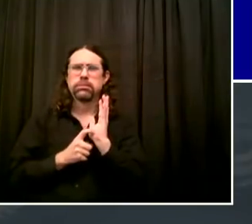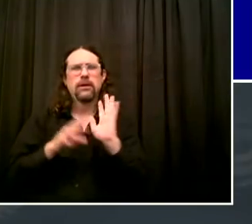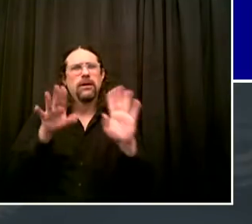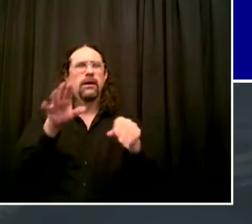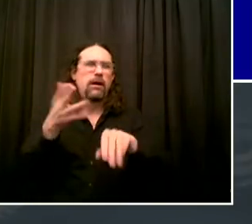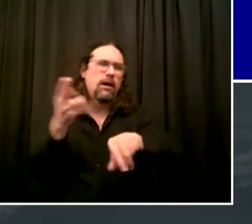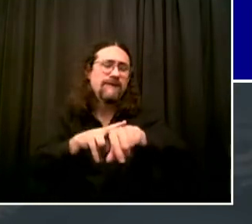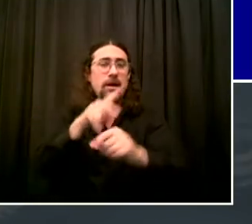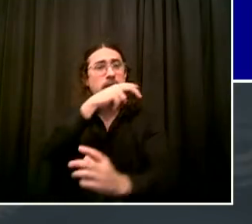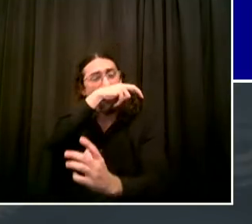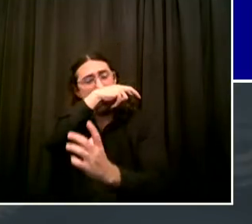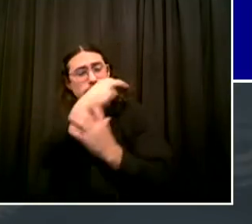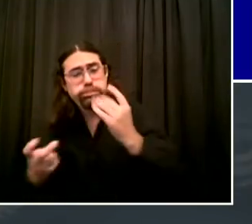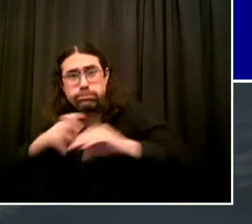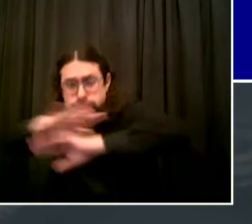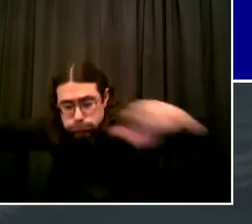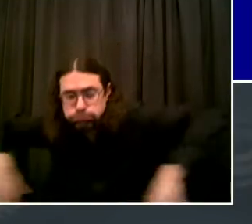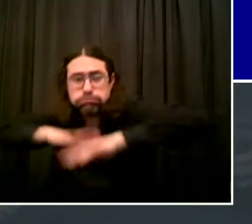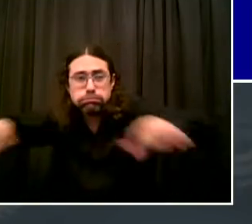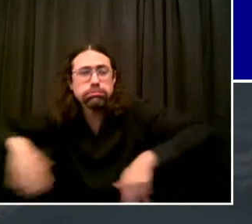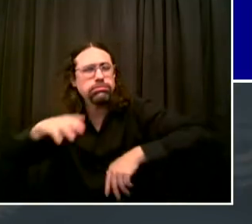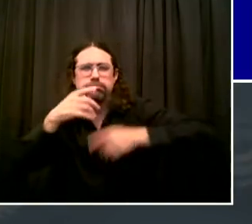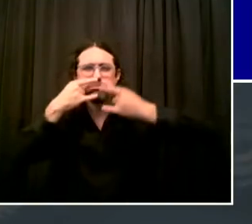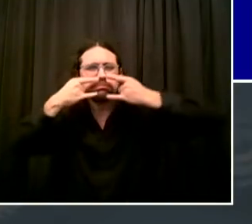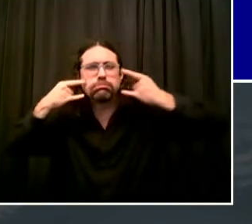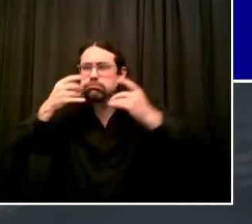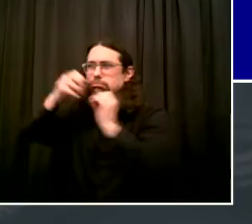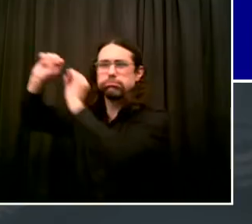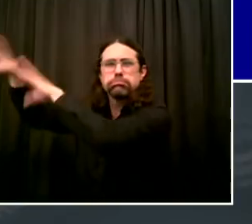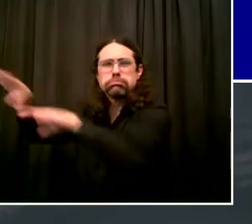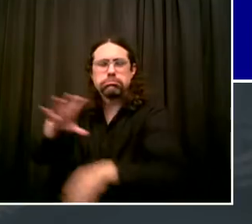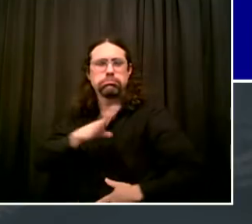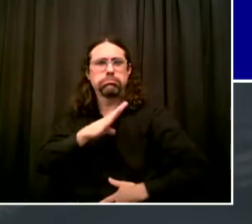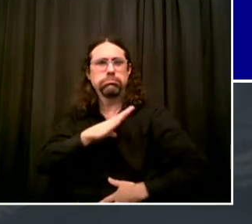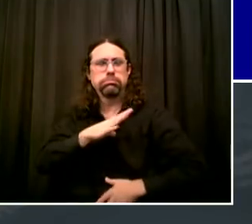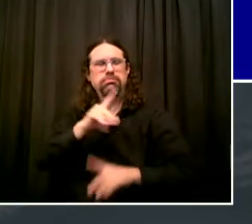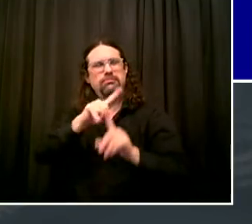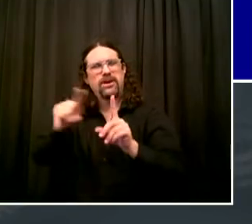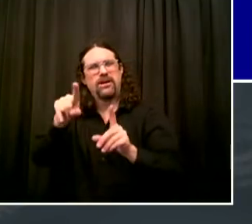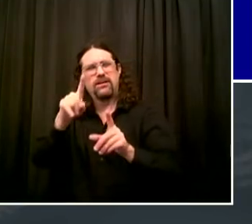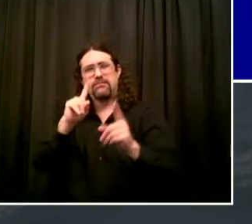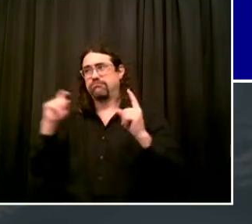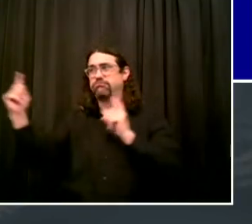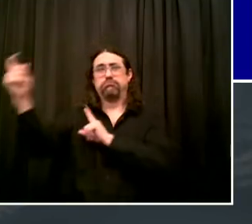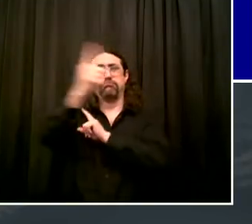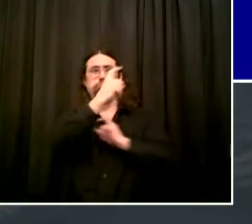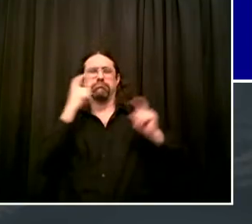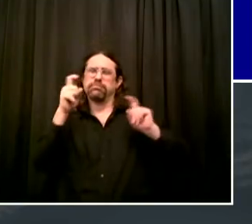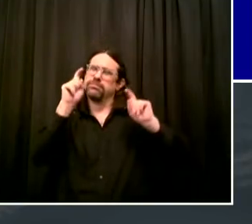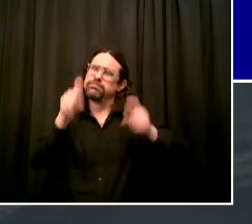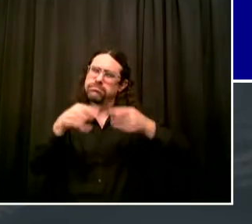WE WILL DO THIS WITH ALL THE STANDARDTHS AT THE STATE HAS SET AND THERE WILL BE